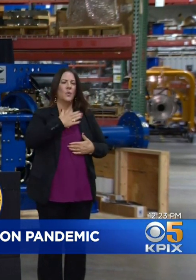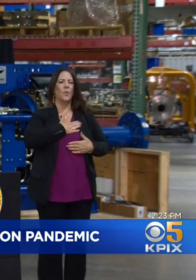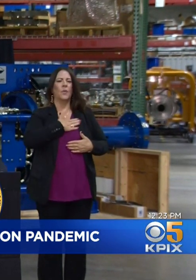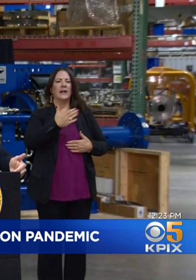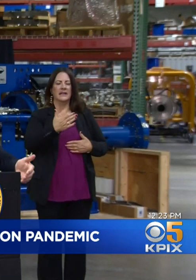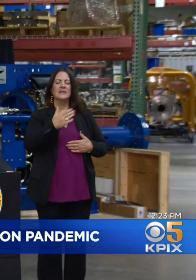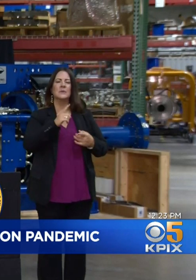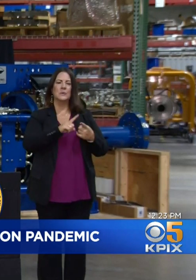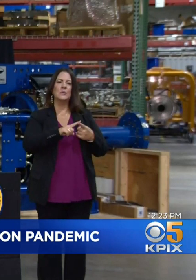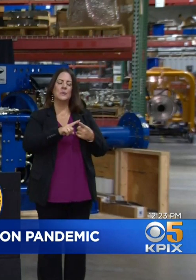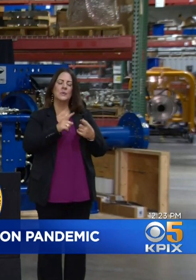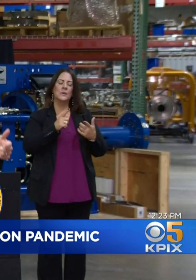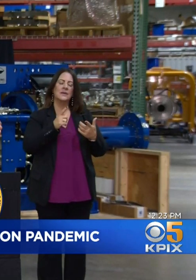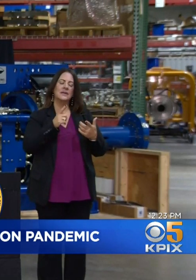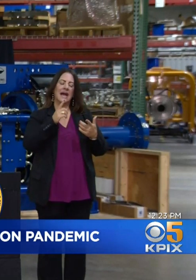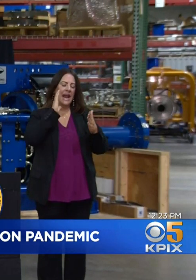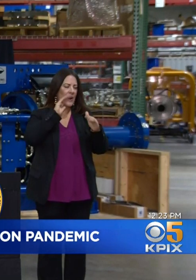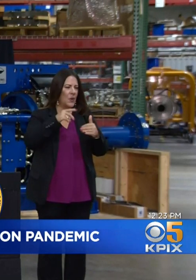ADVICE OF COUNCIL OF LOCAL